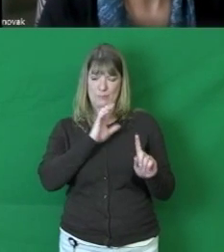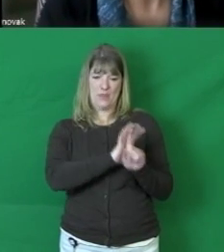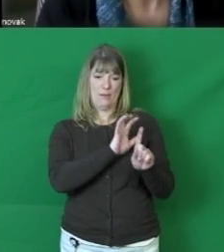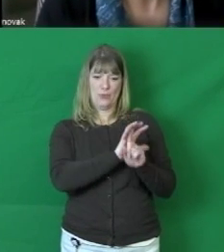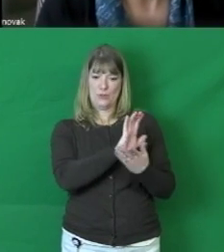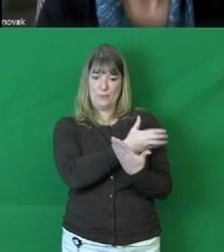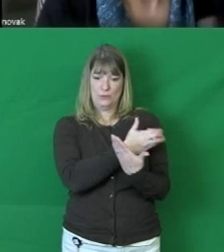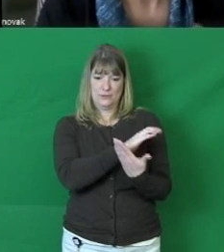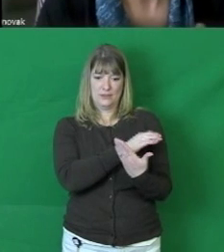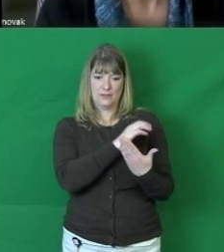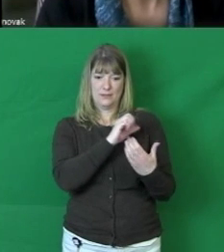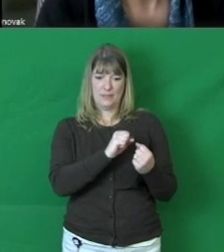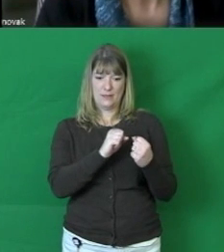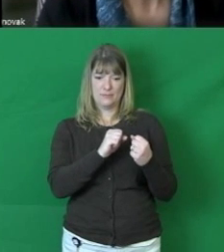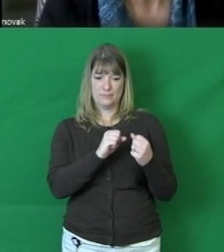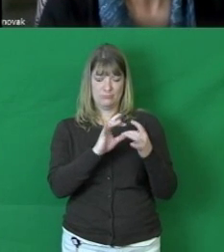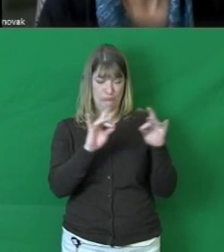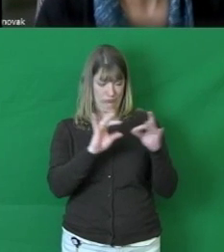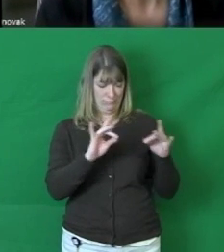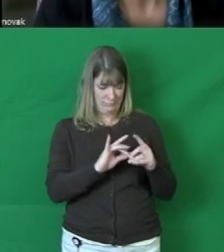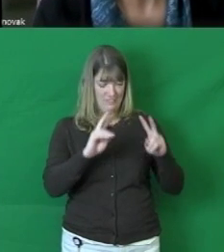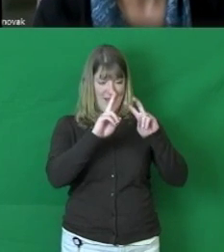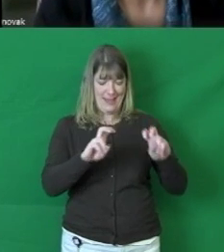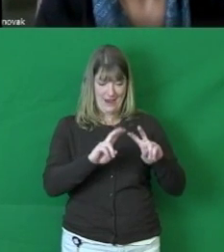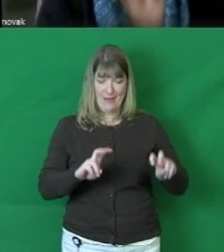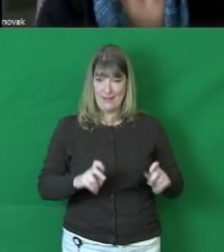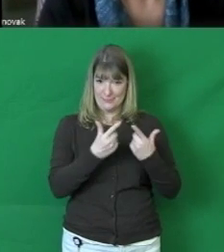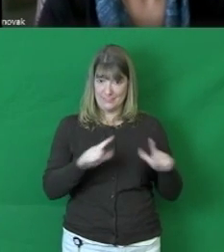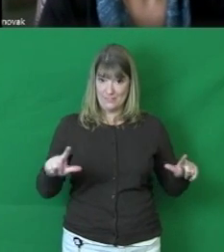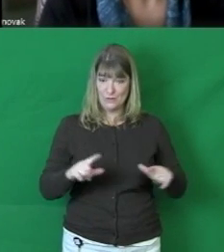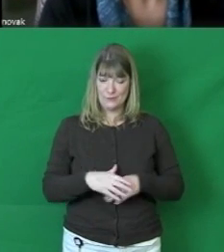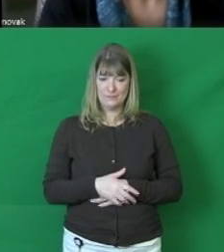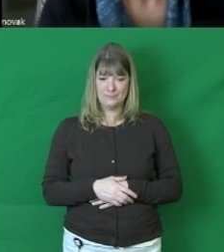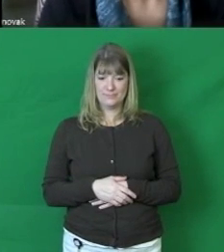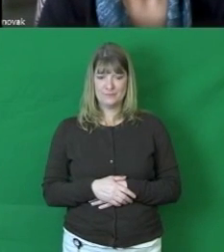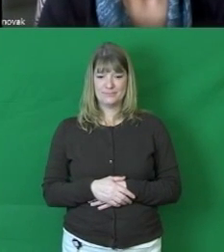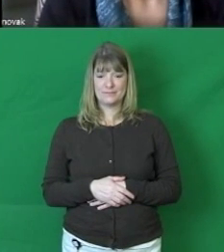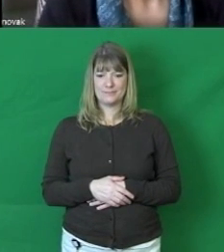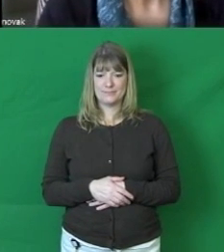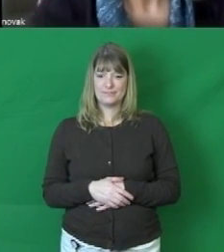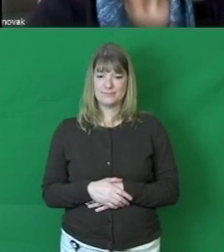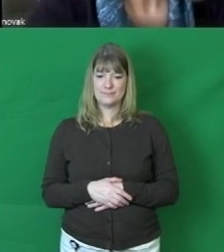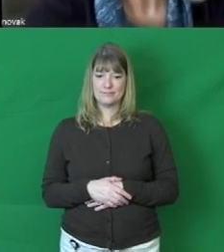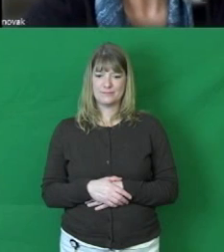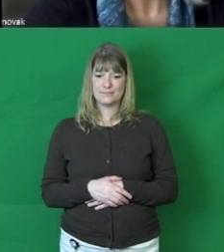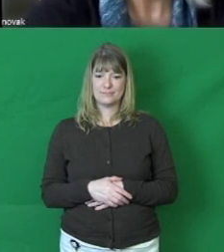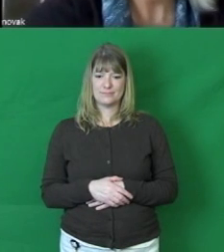in popular music is a wonderful way to analyze figurative language.